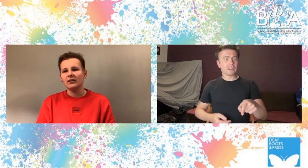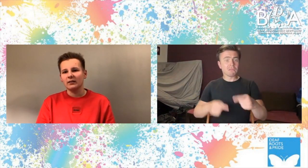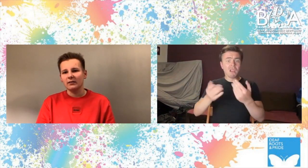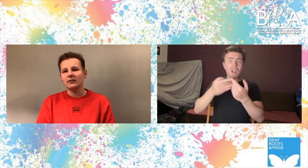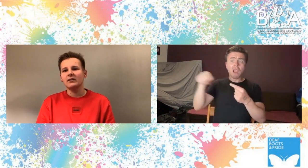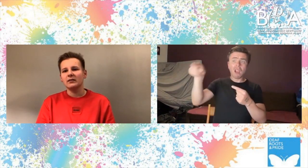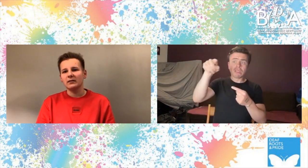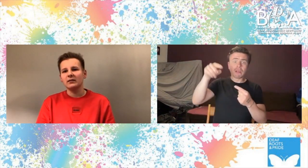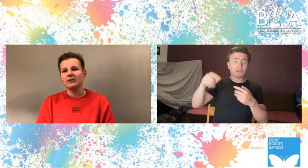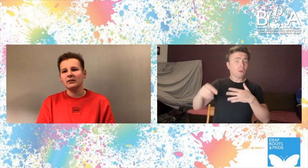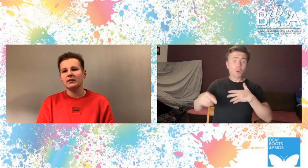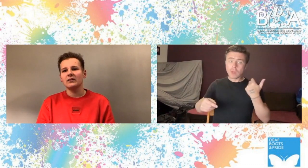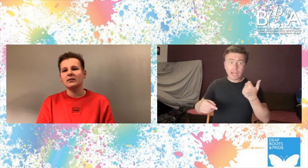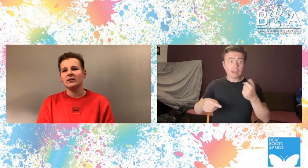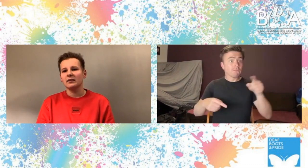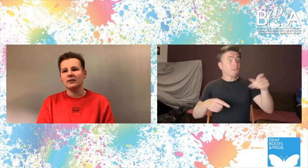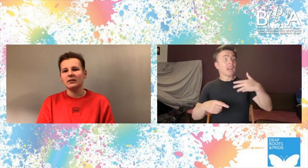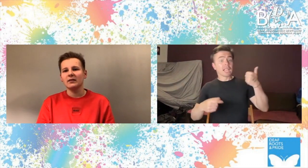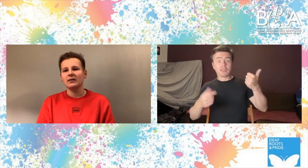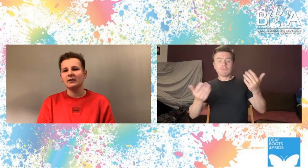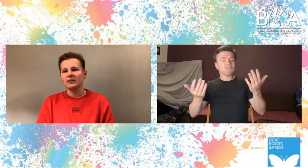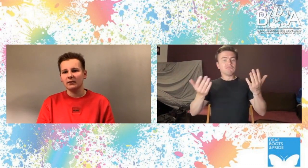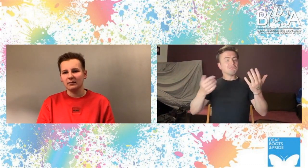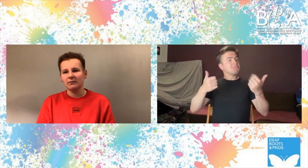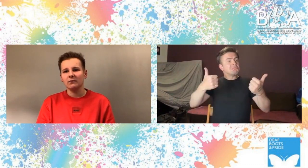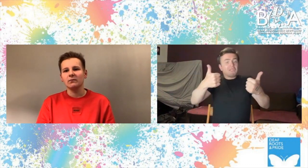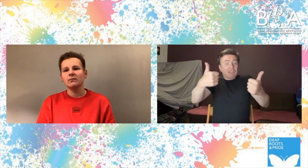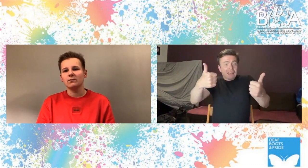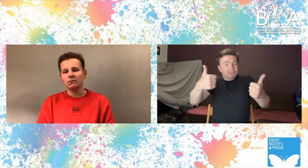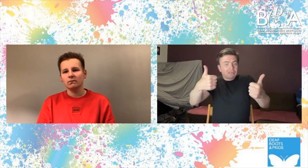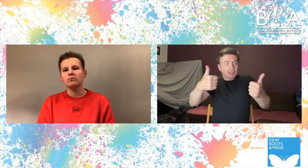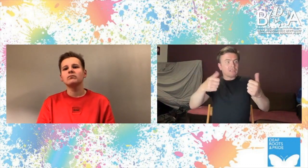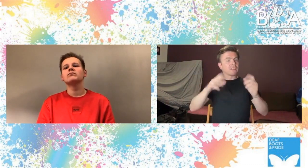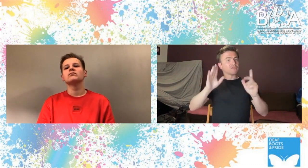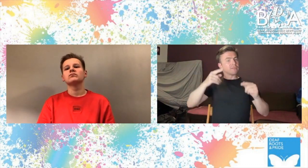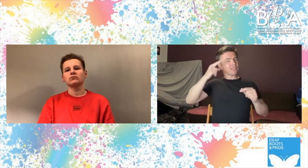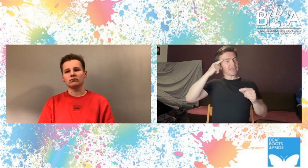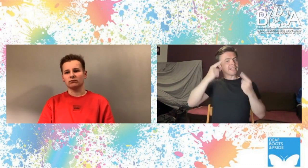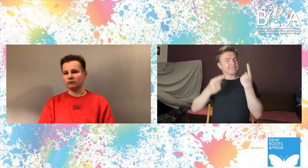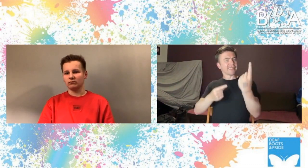If other people don’t like it, then that’s fine. That’s perfectly okay.